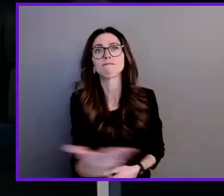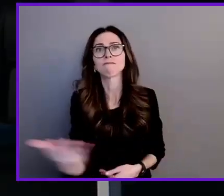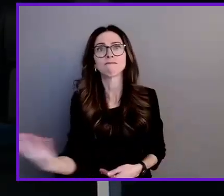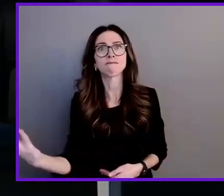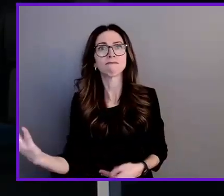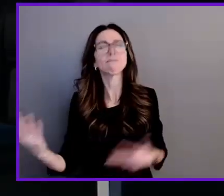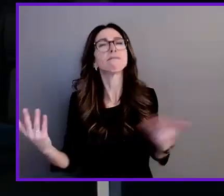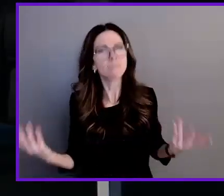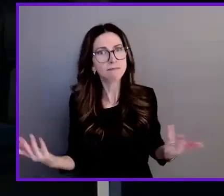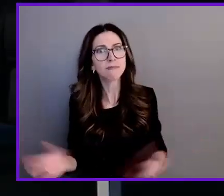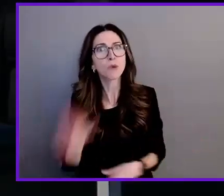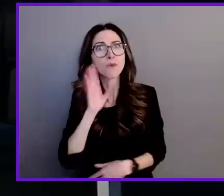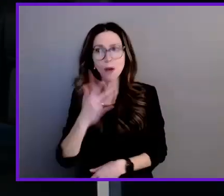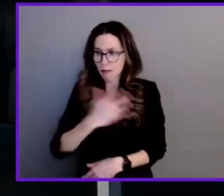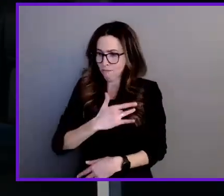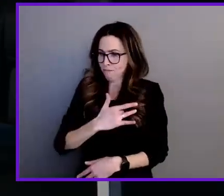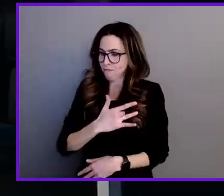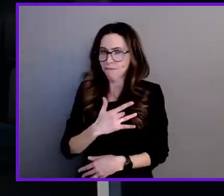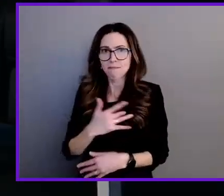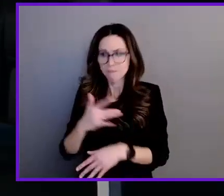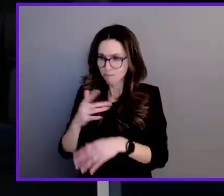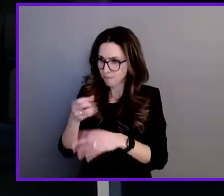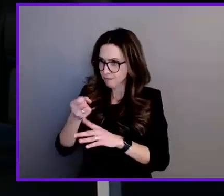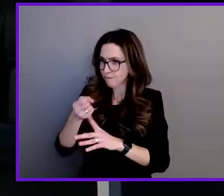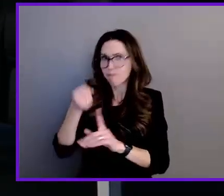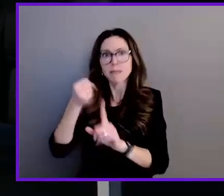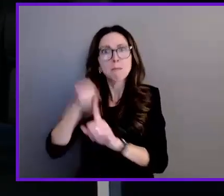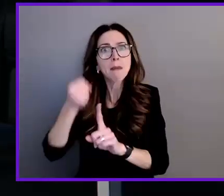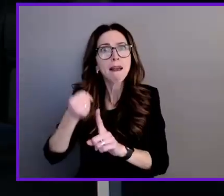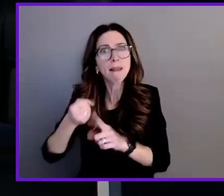So, when it starts to think about accessibility and what it actually means,